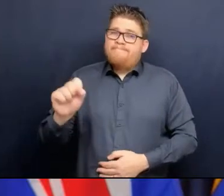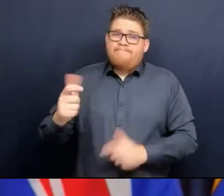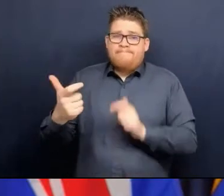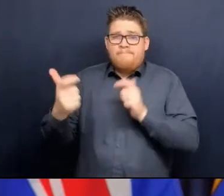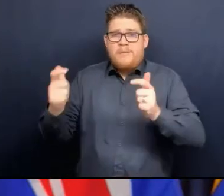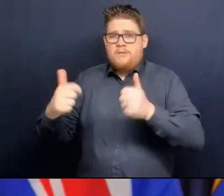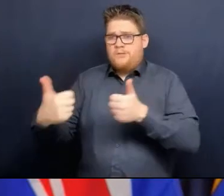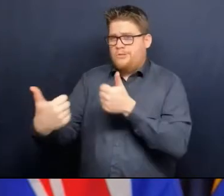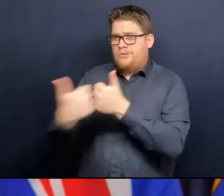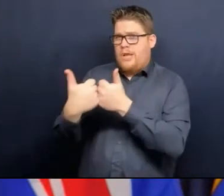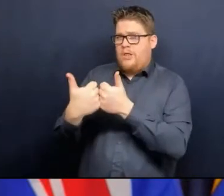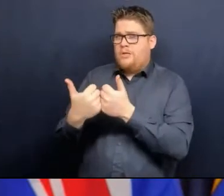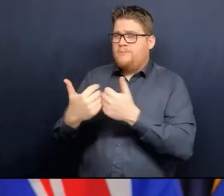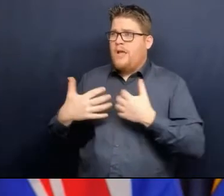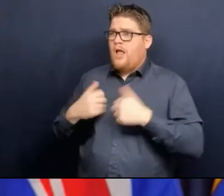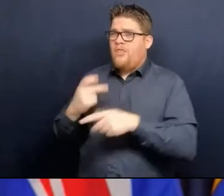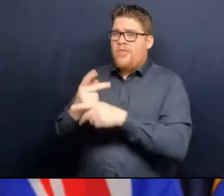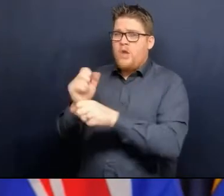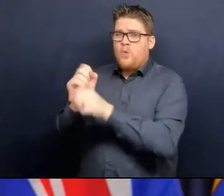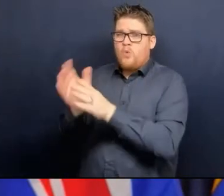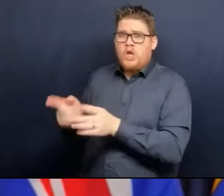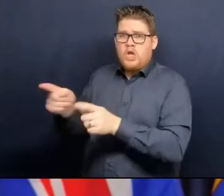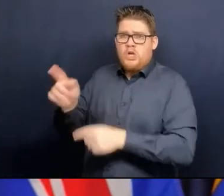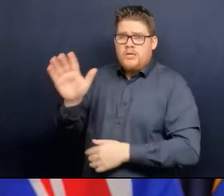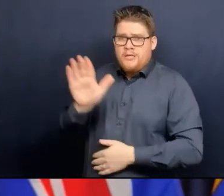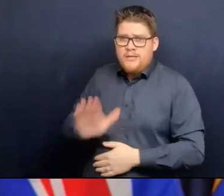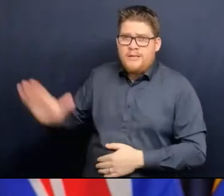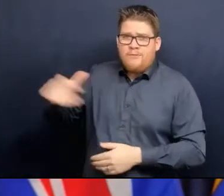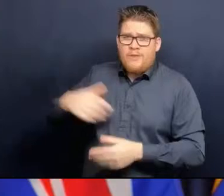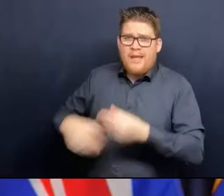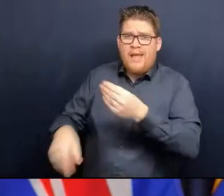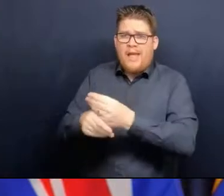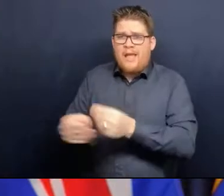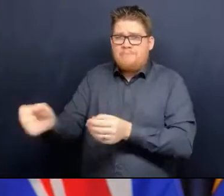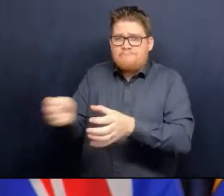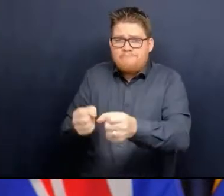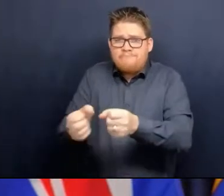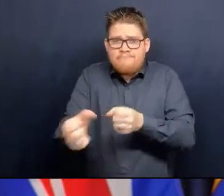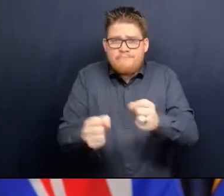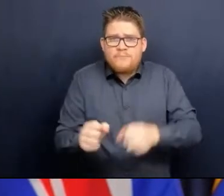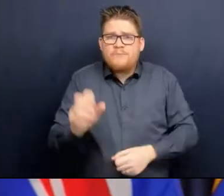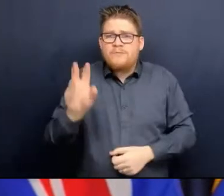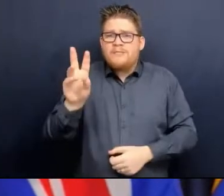healthcare systems. Why we